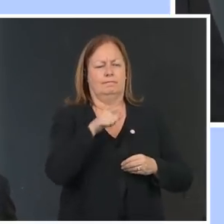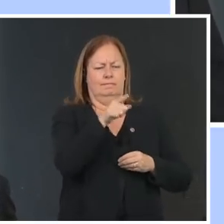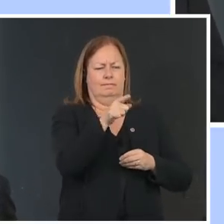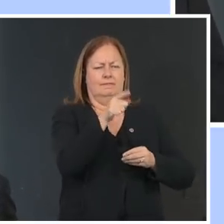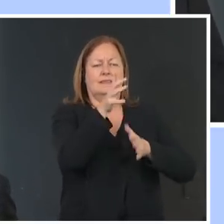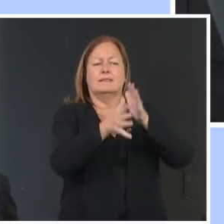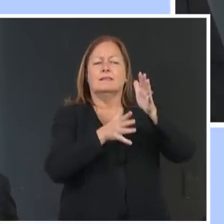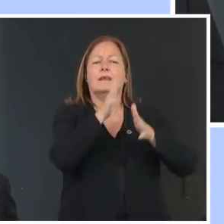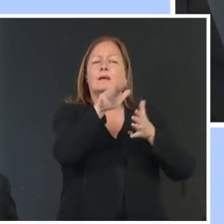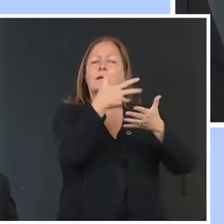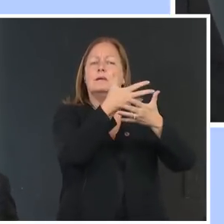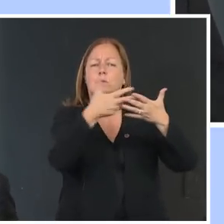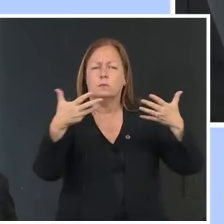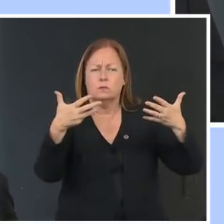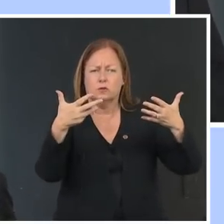much.